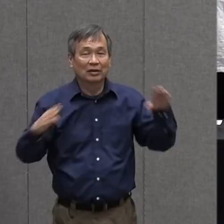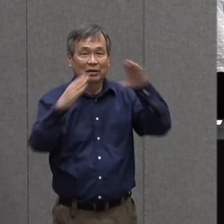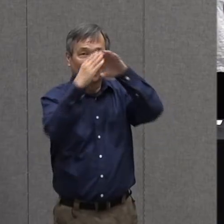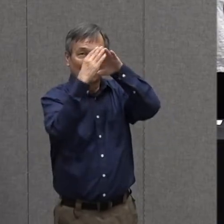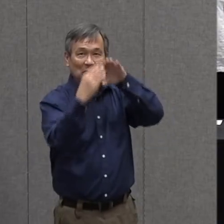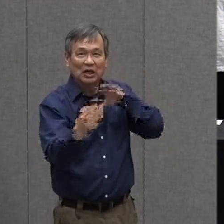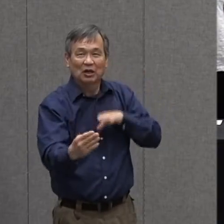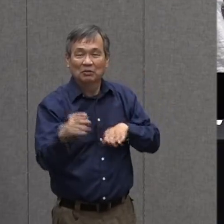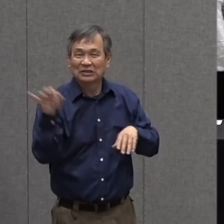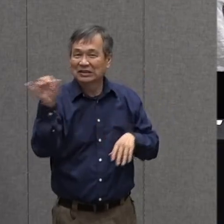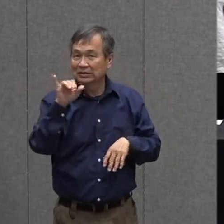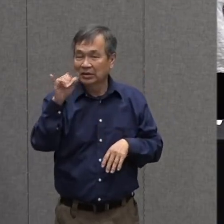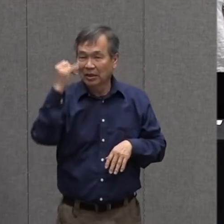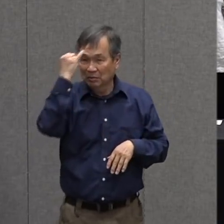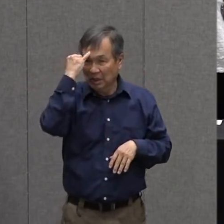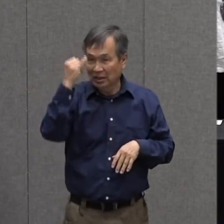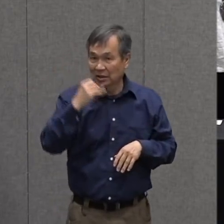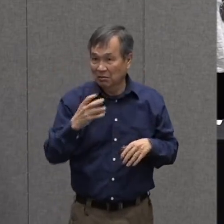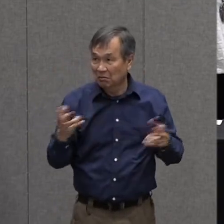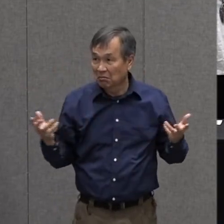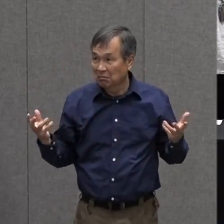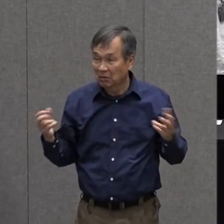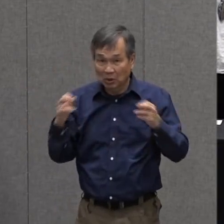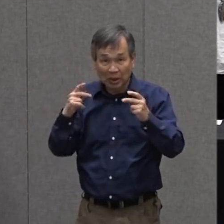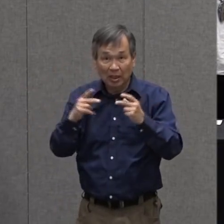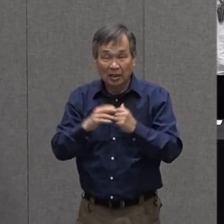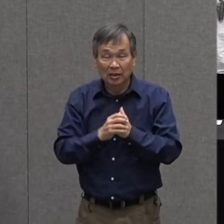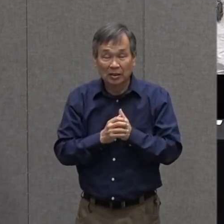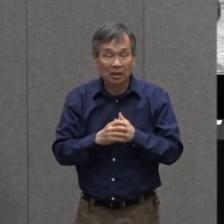then I like lose my turn. Okay? But I think I can do this.